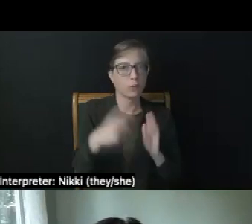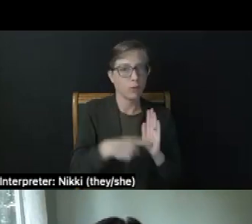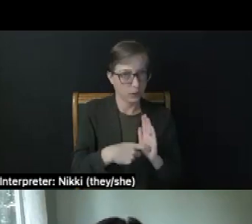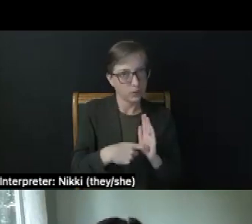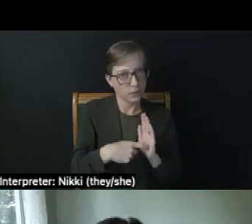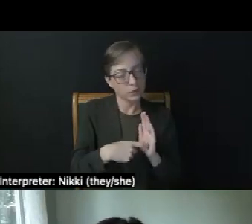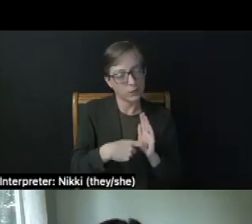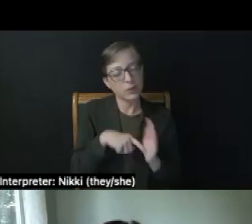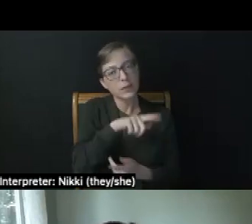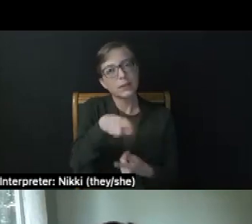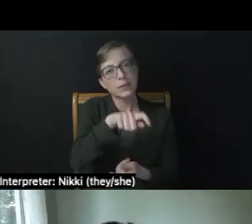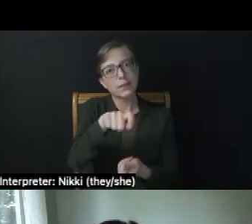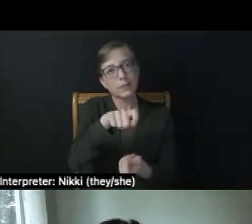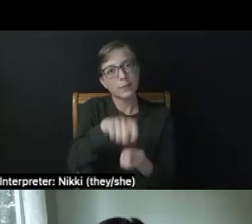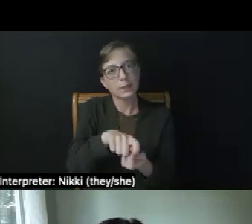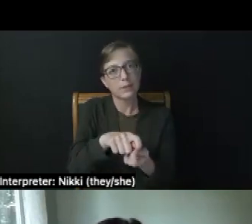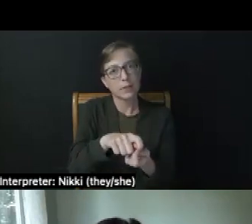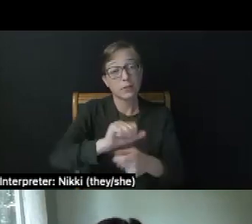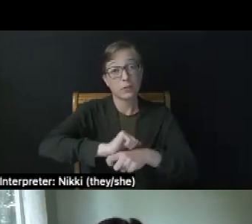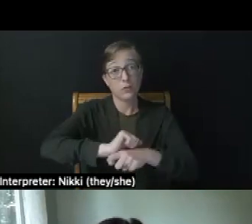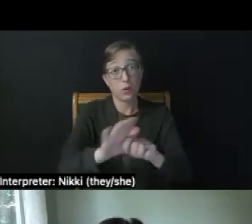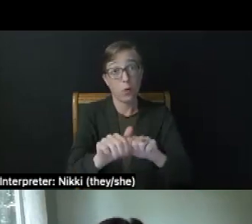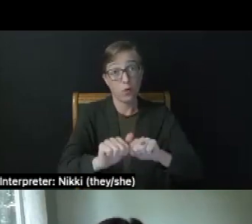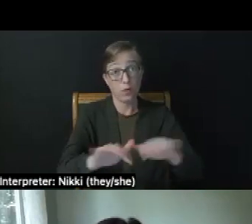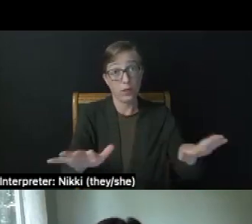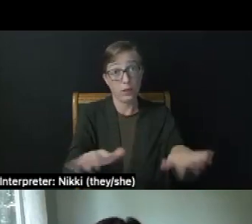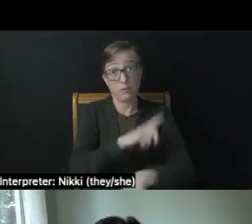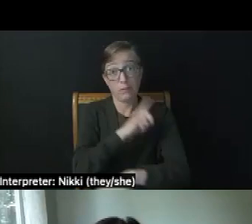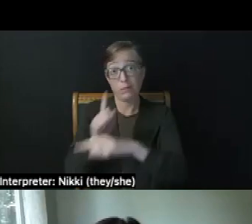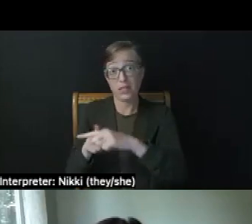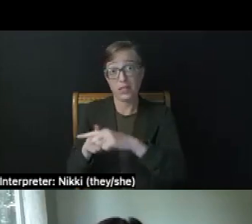for folks with disabilities, there is a lot more to learn.